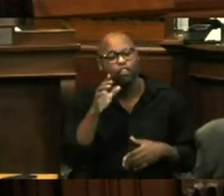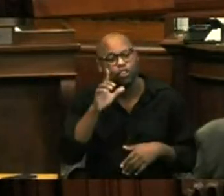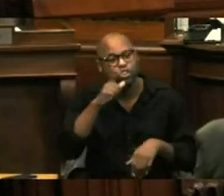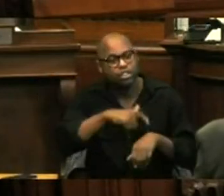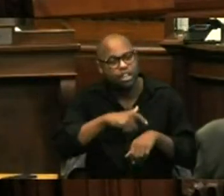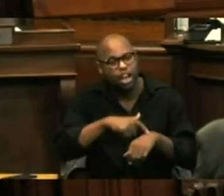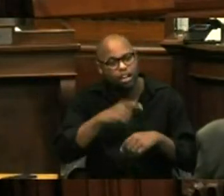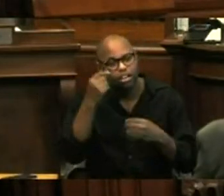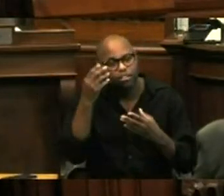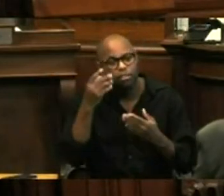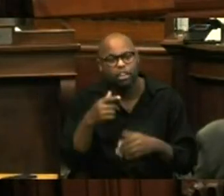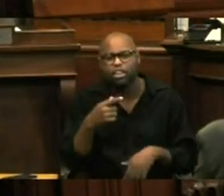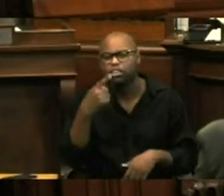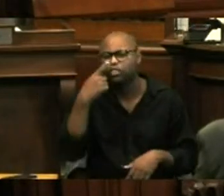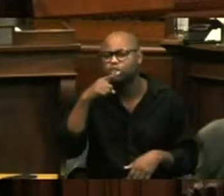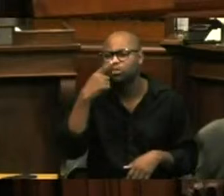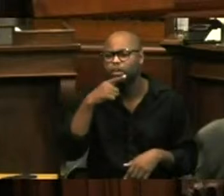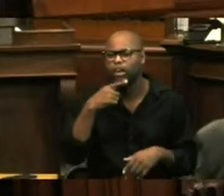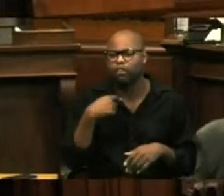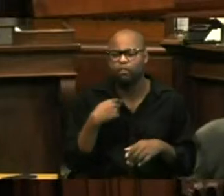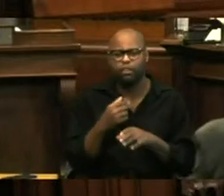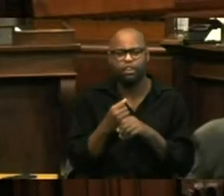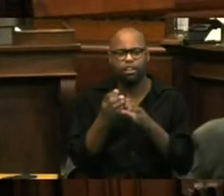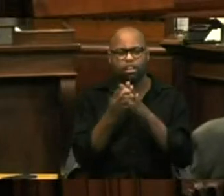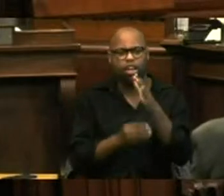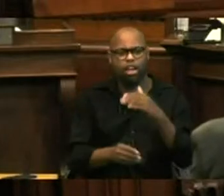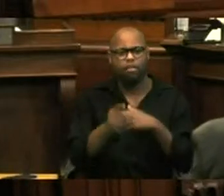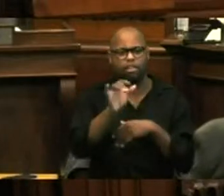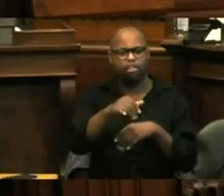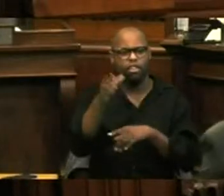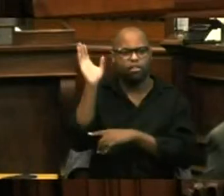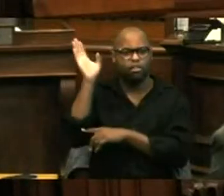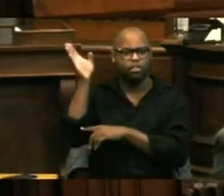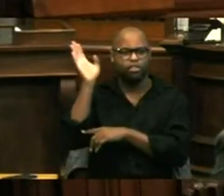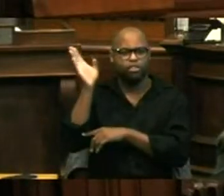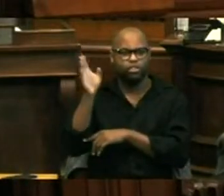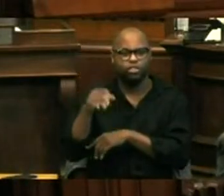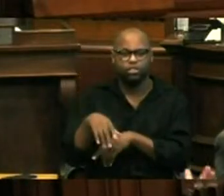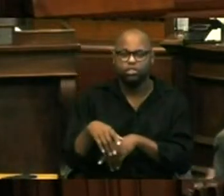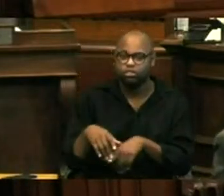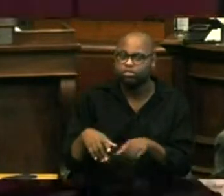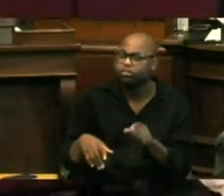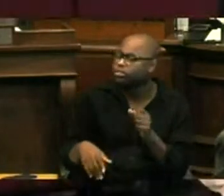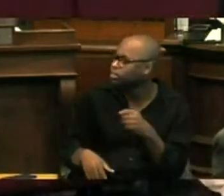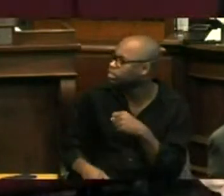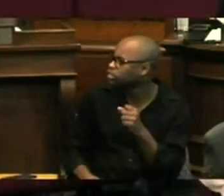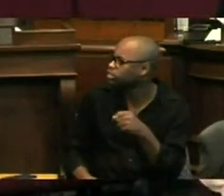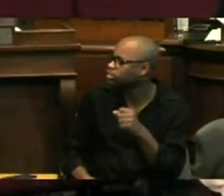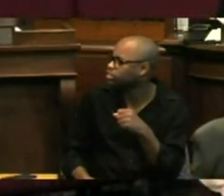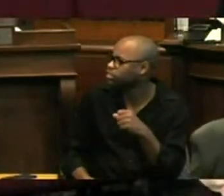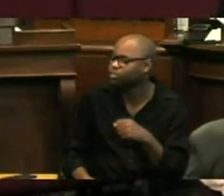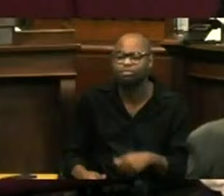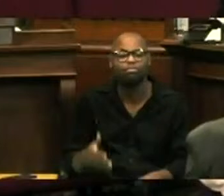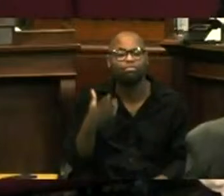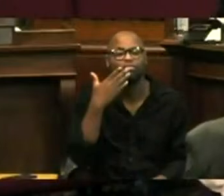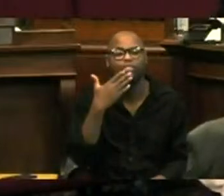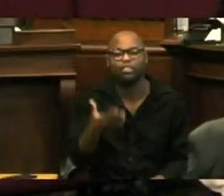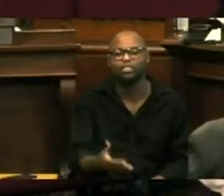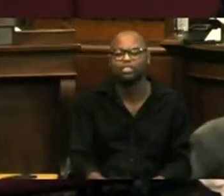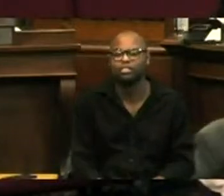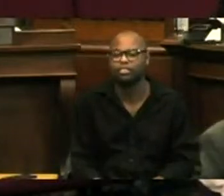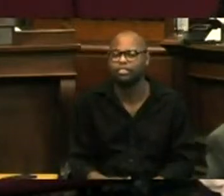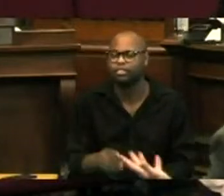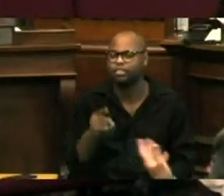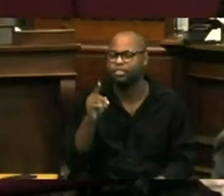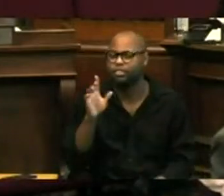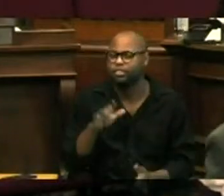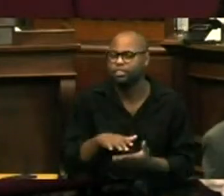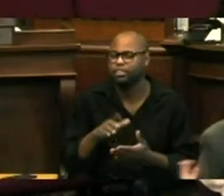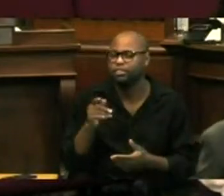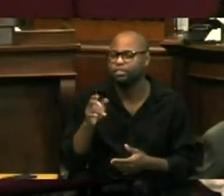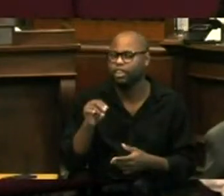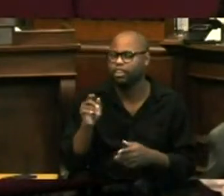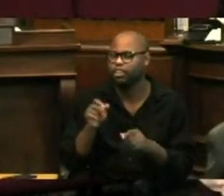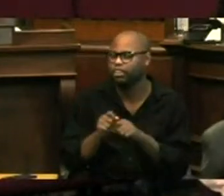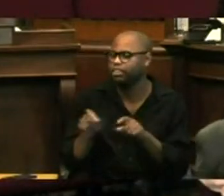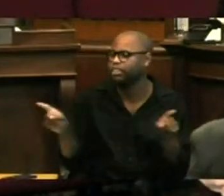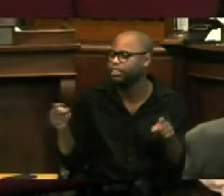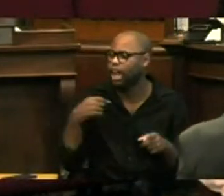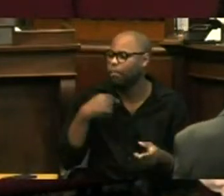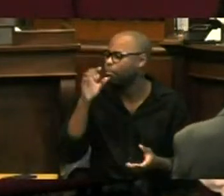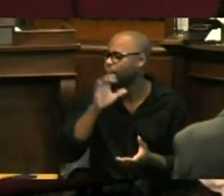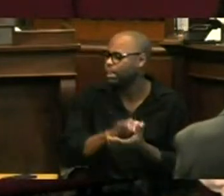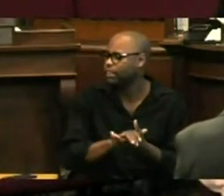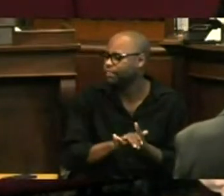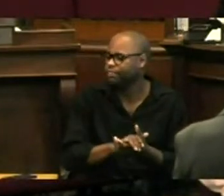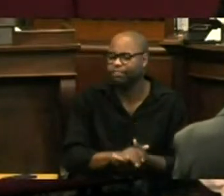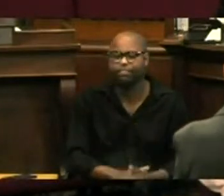Councilmember Smith. I yeah, if